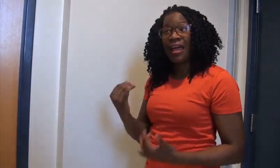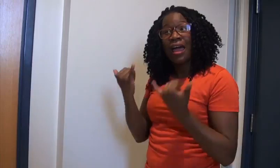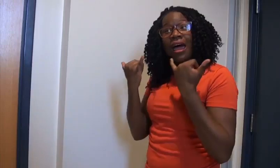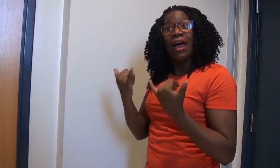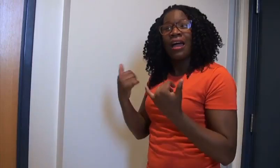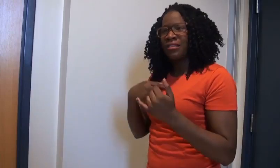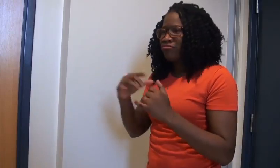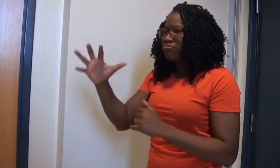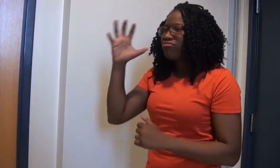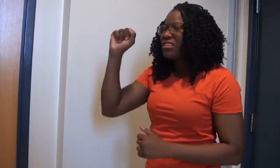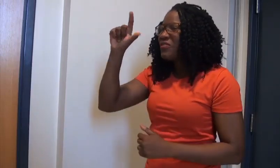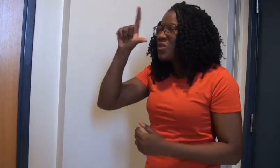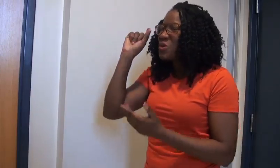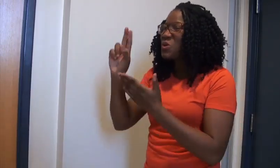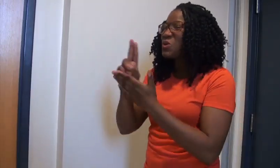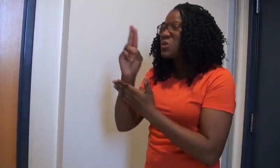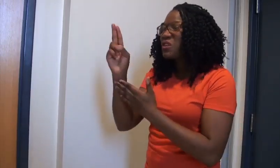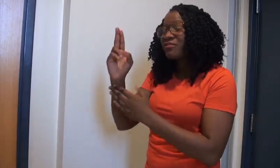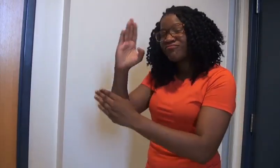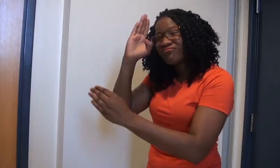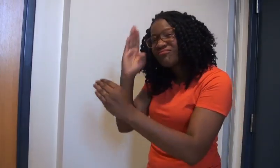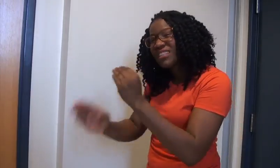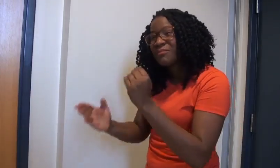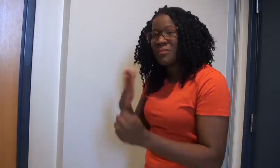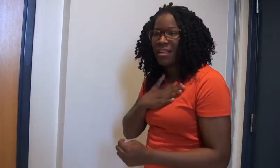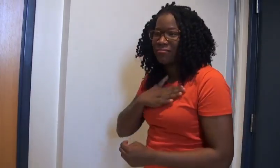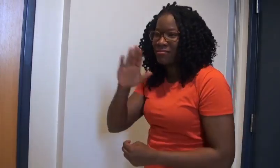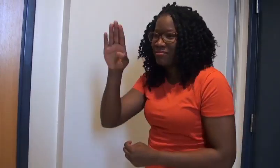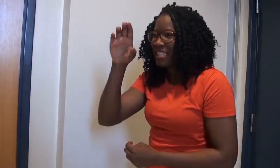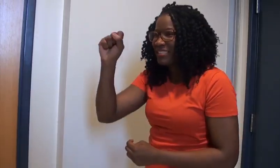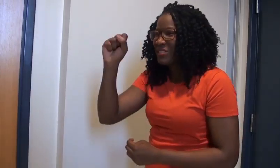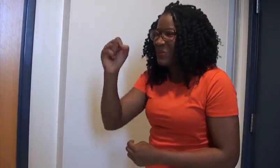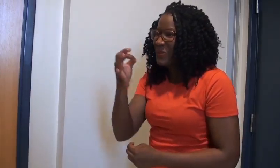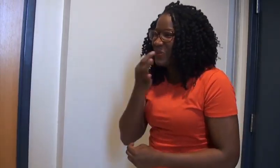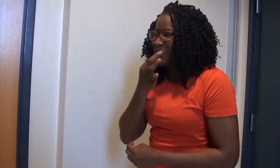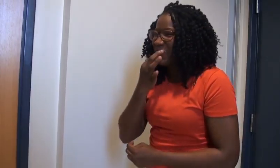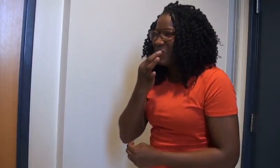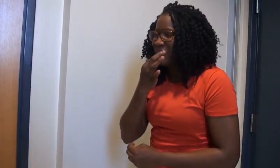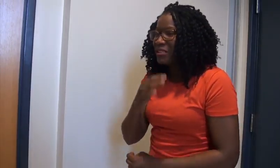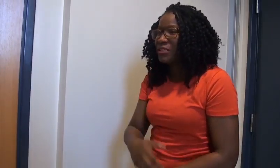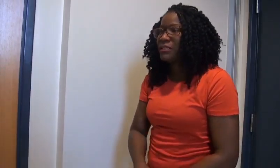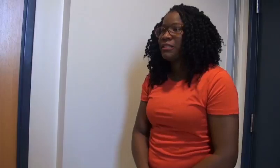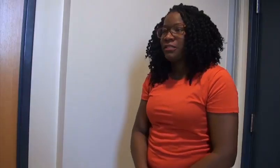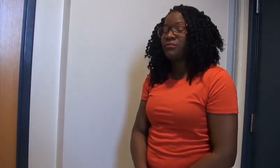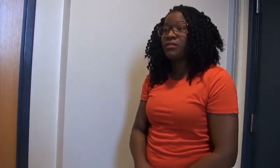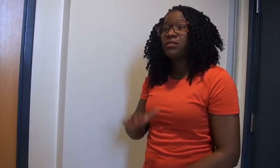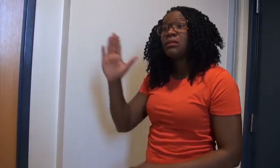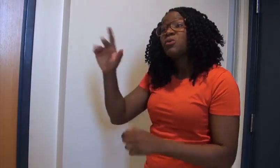and will soon get my B.S. from Gallaudet. I consider all of that,